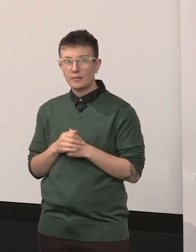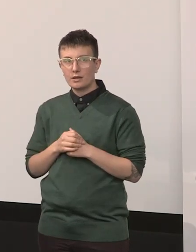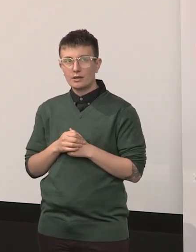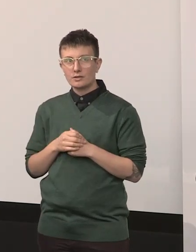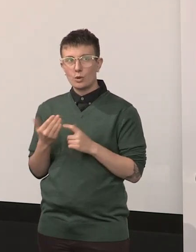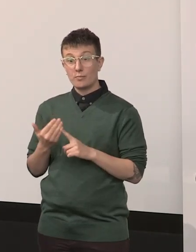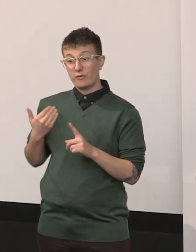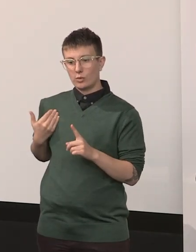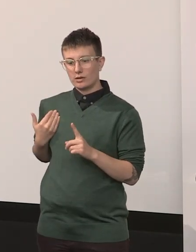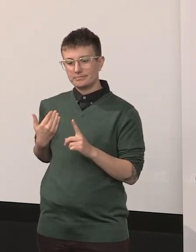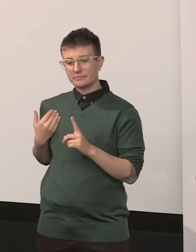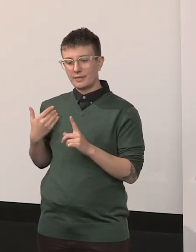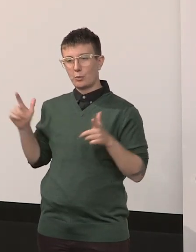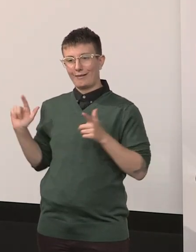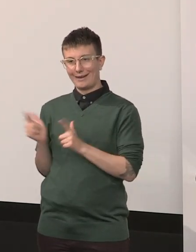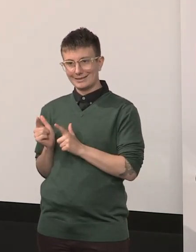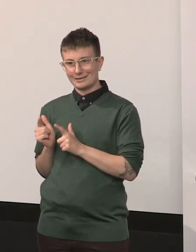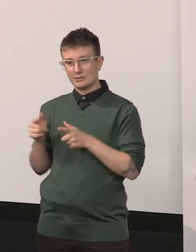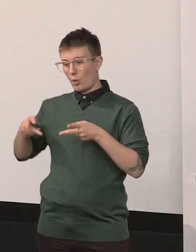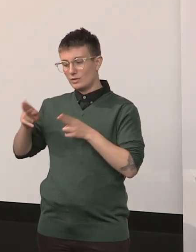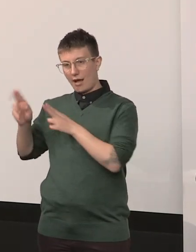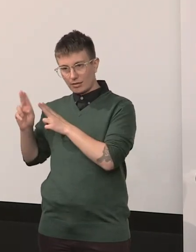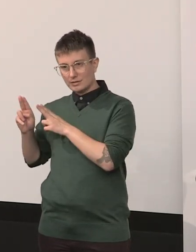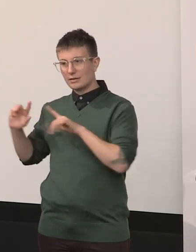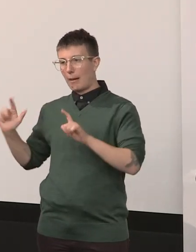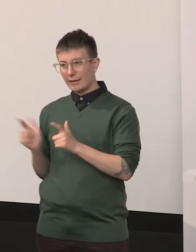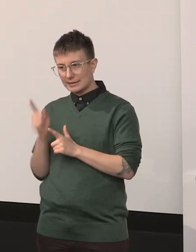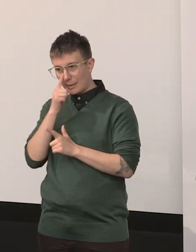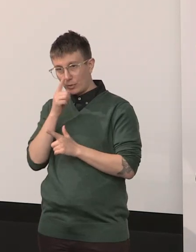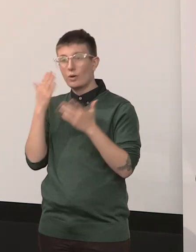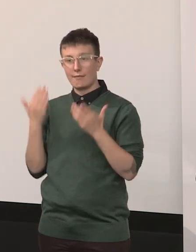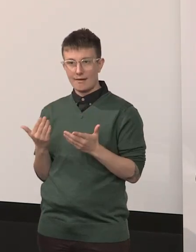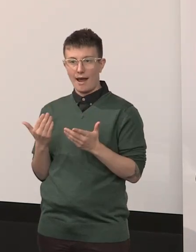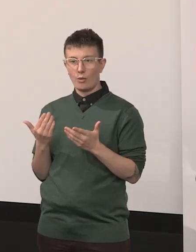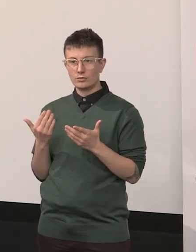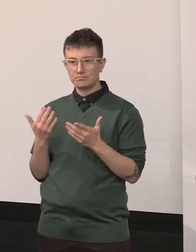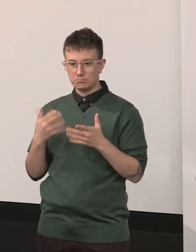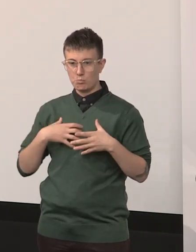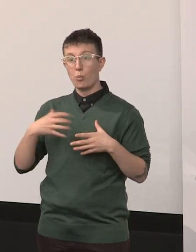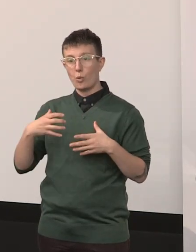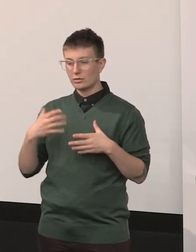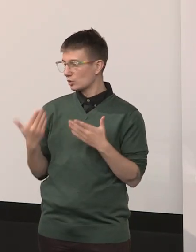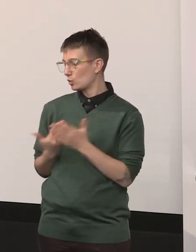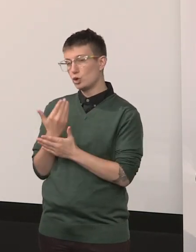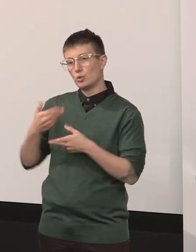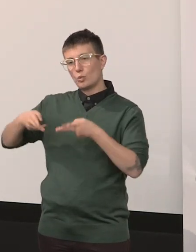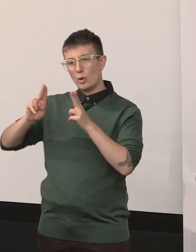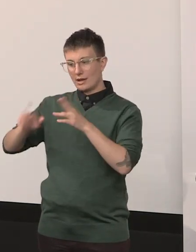through most of Alert Level 3 and 4 they weren't. There are now 15 facilities, and in Auckland they're very full.